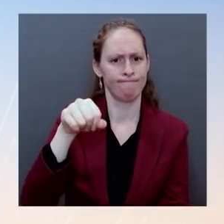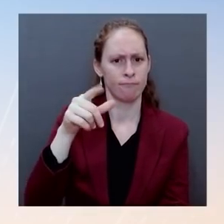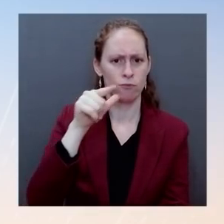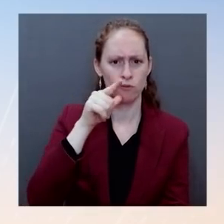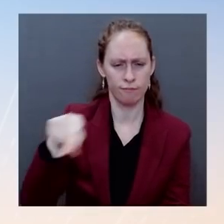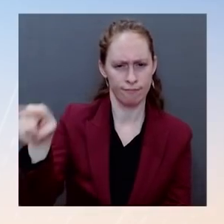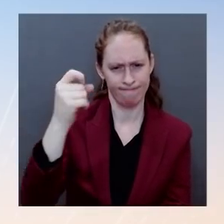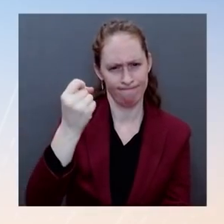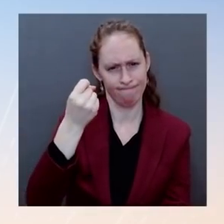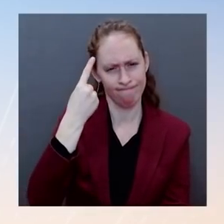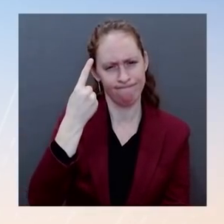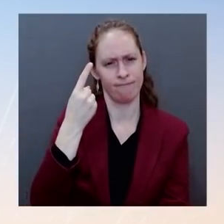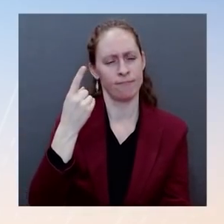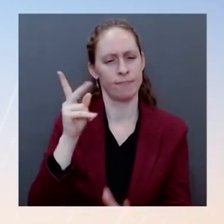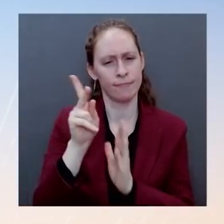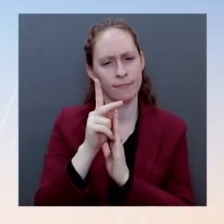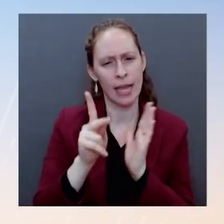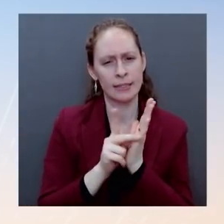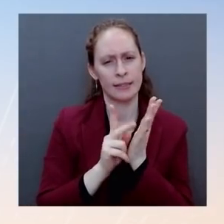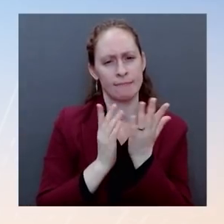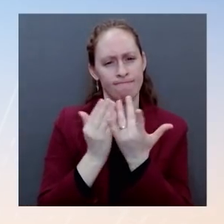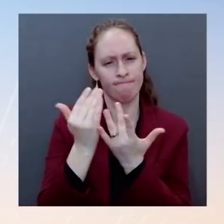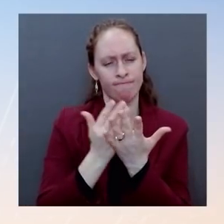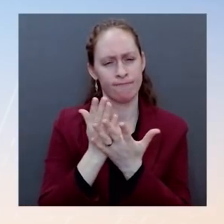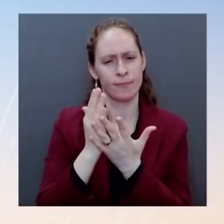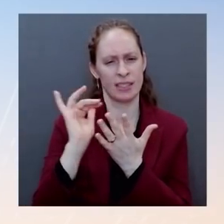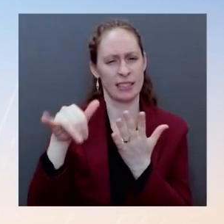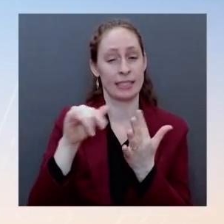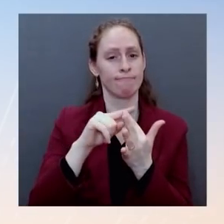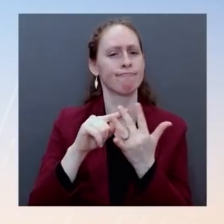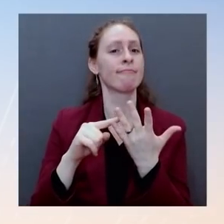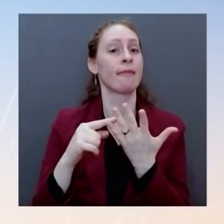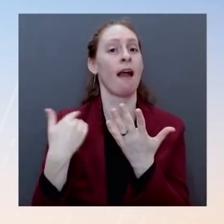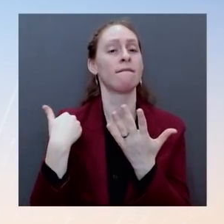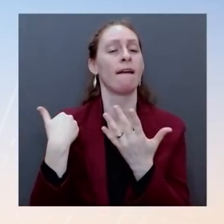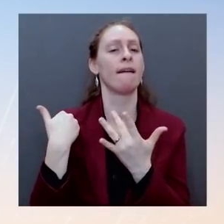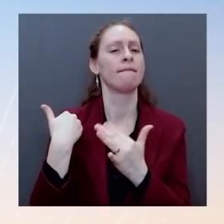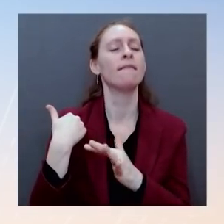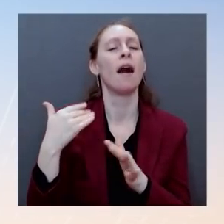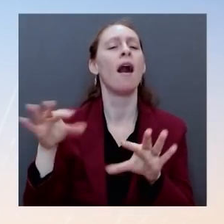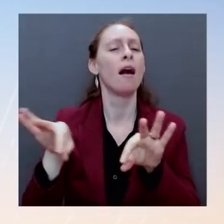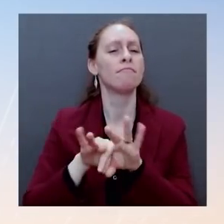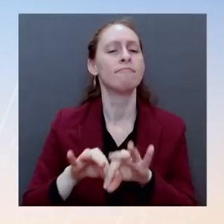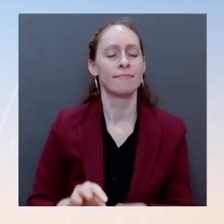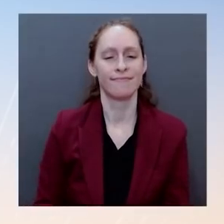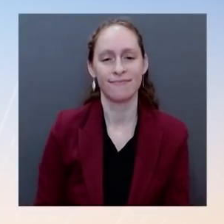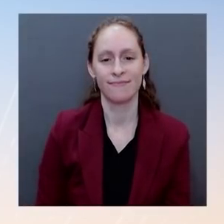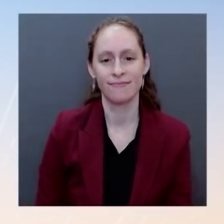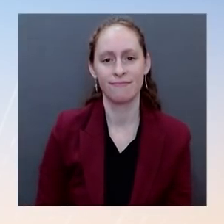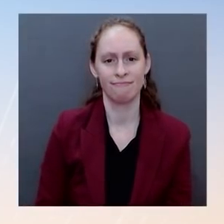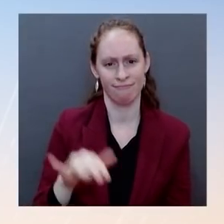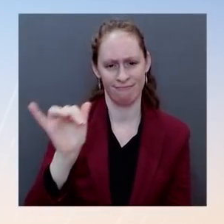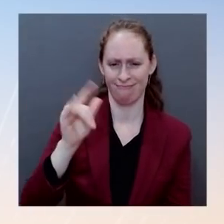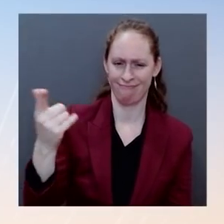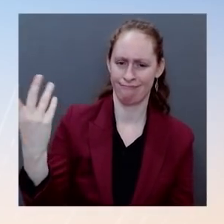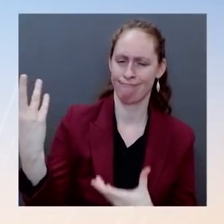while making sure that prices are not entrenched, but also facility with other, you know, front-and-center issues like financial regulation,